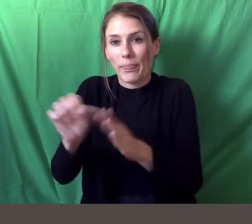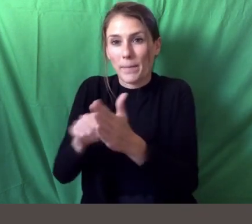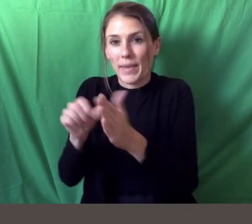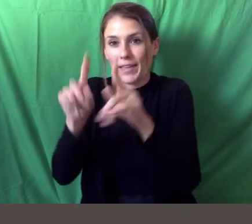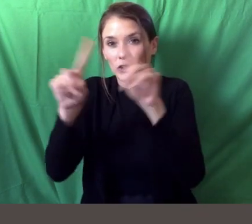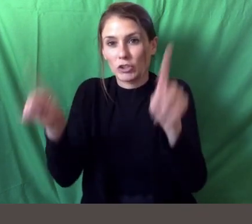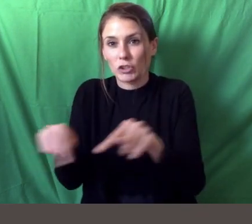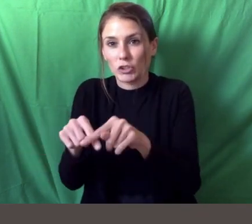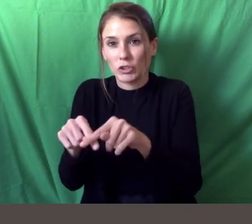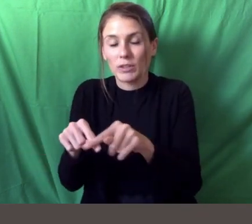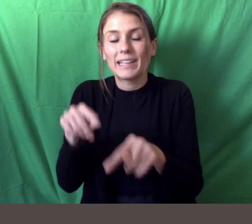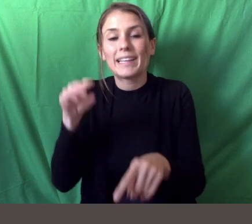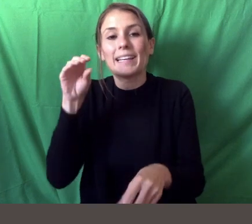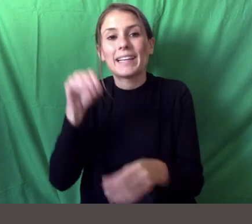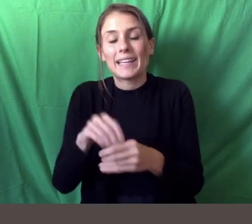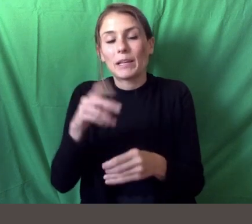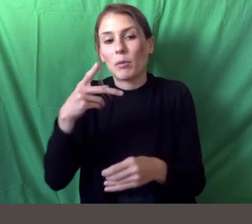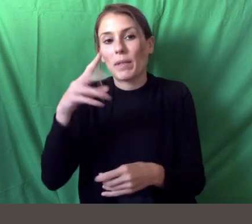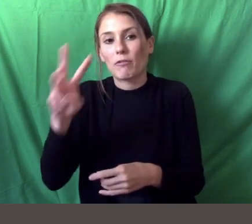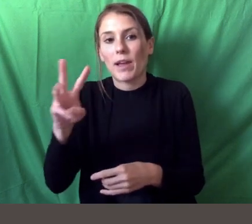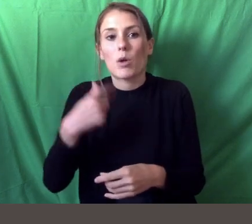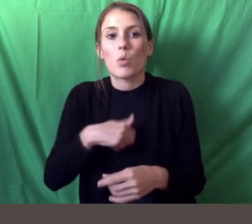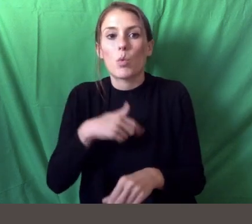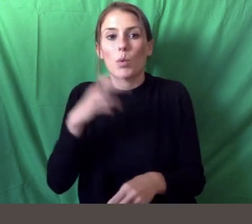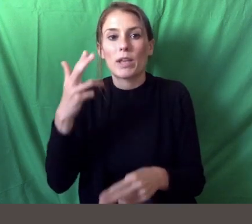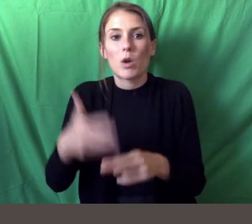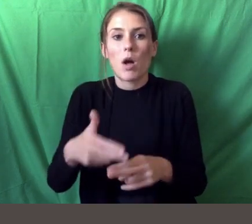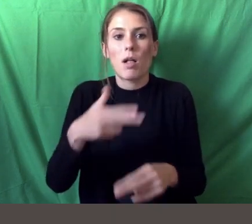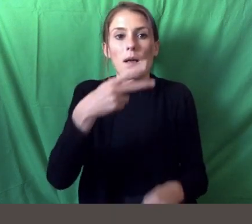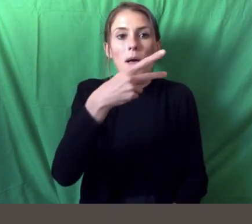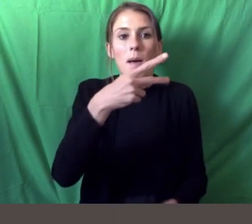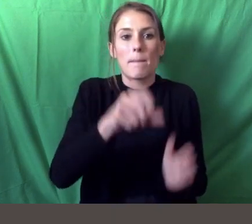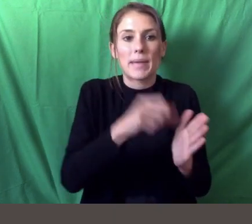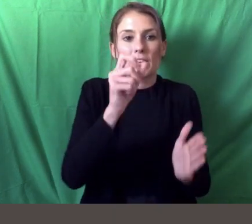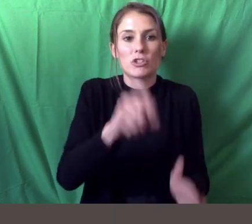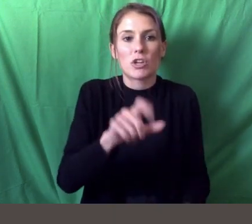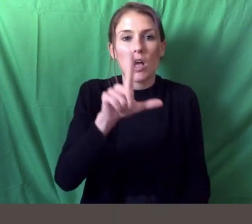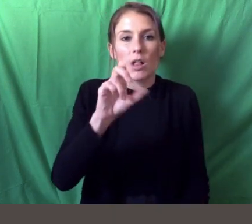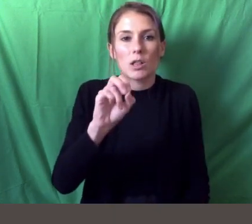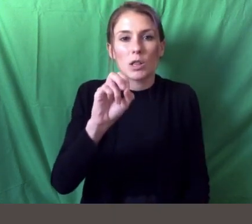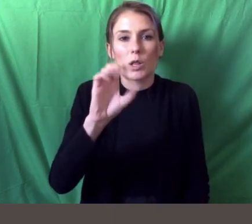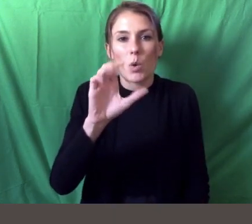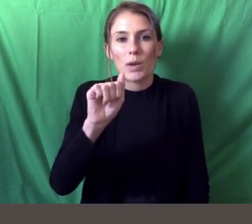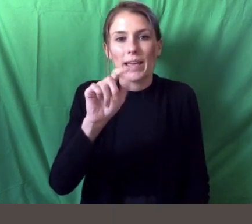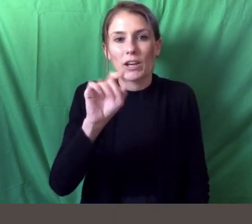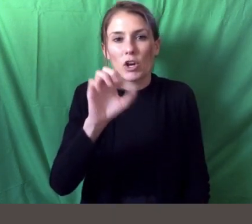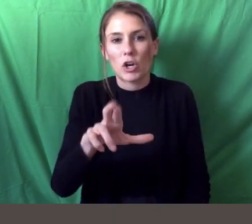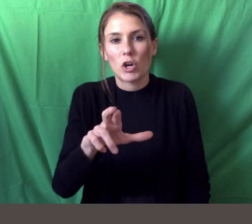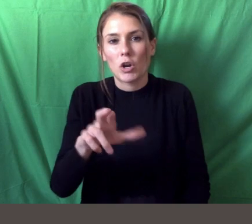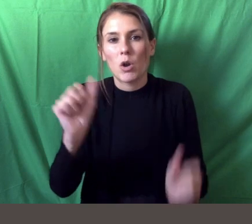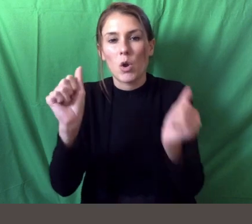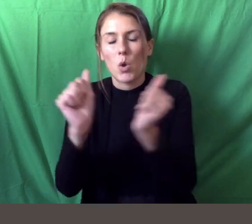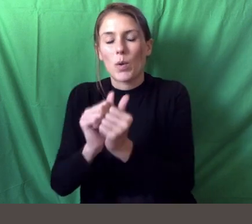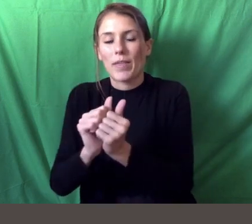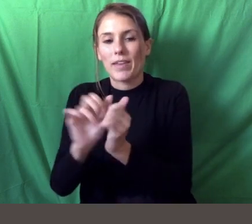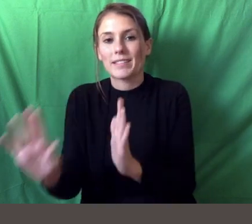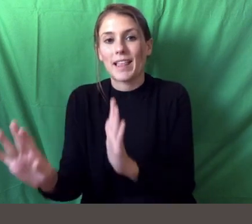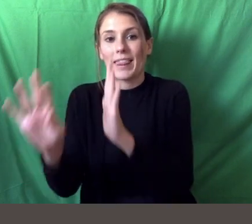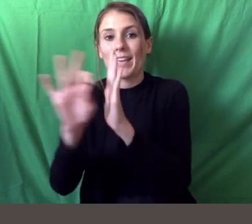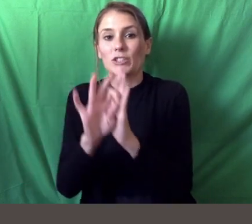In PlayWright, we call page.locator with a selector to locate the target element.